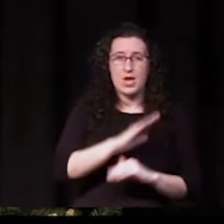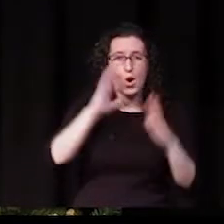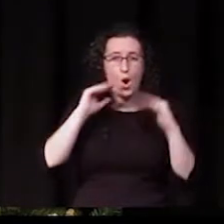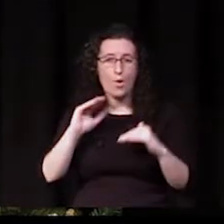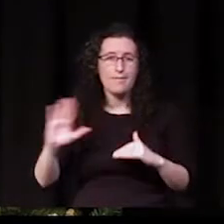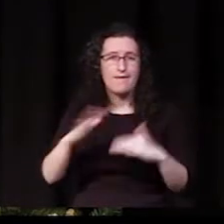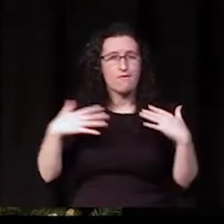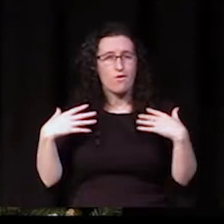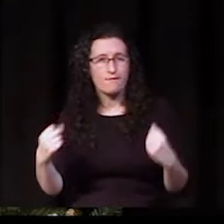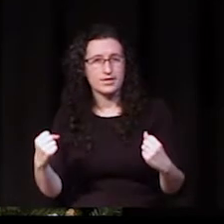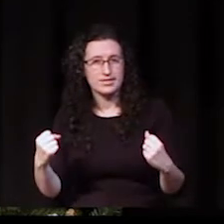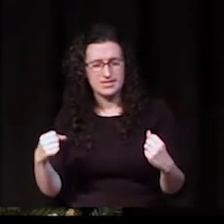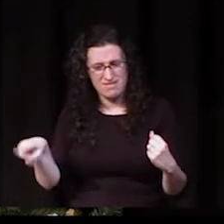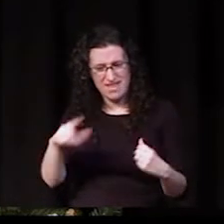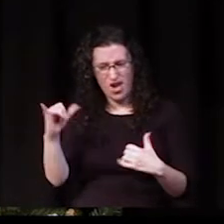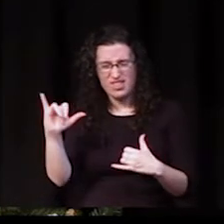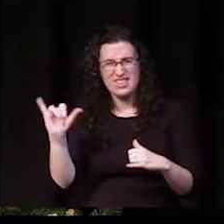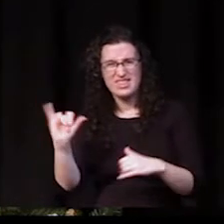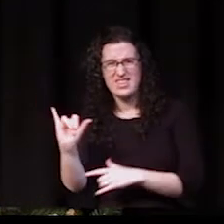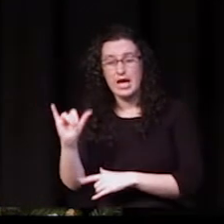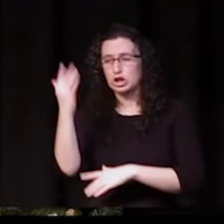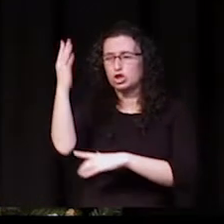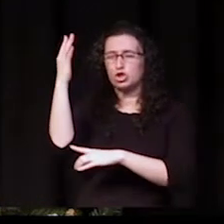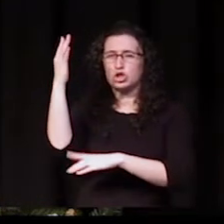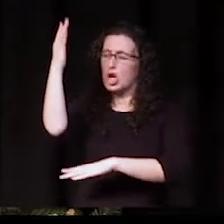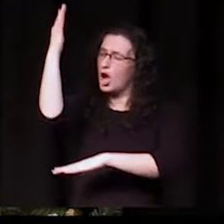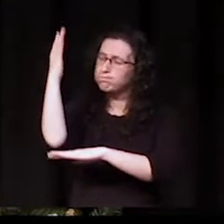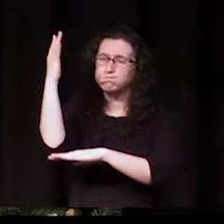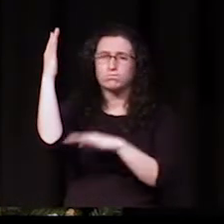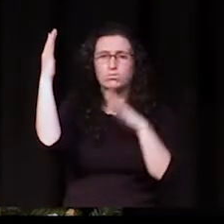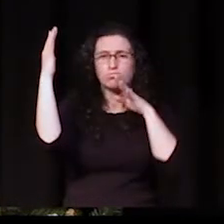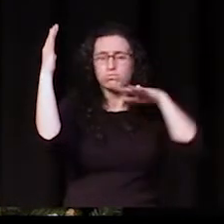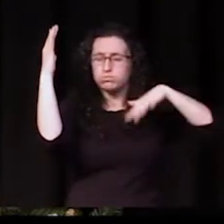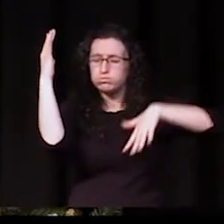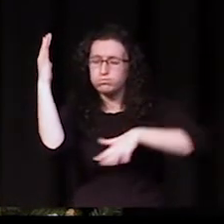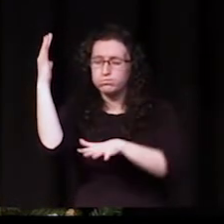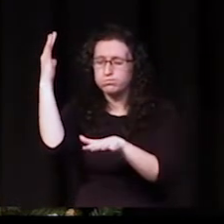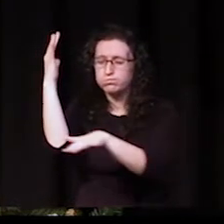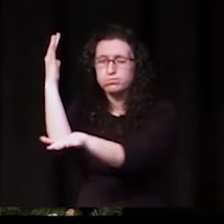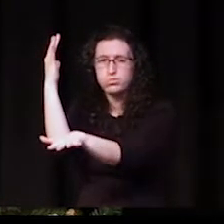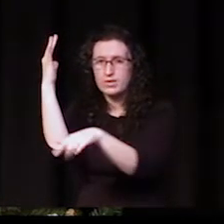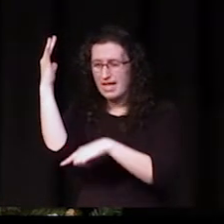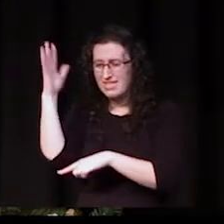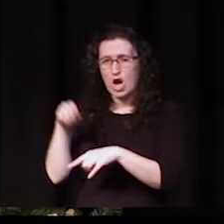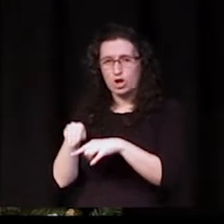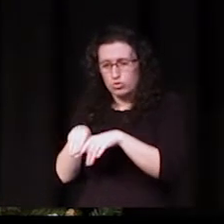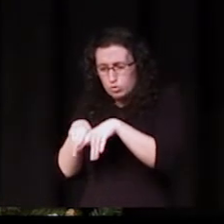"They are like trees planted along a riverbank "with roots that reach deep into the water.